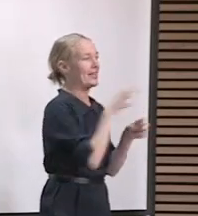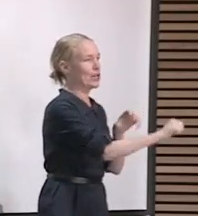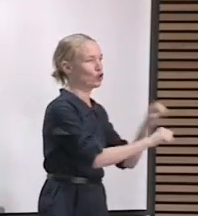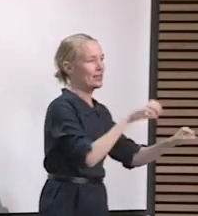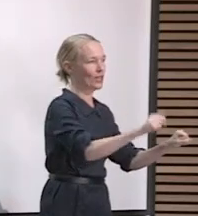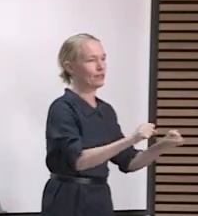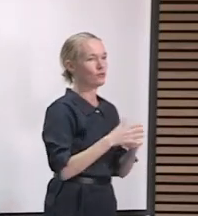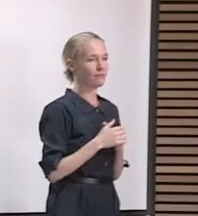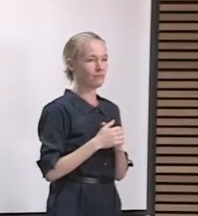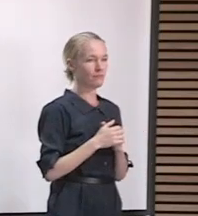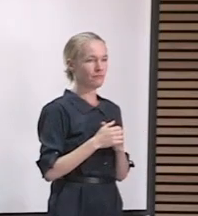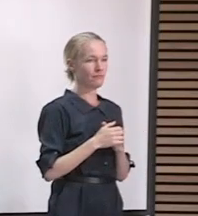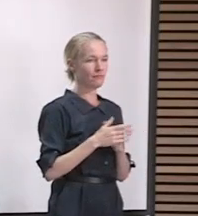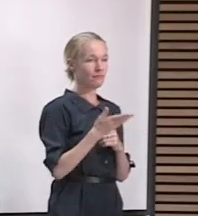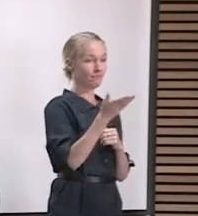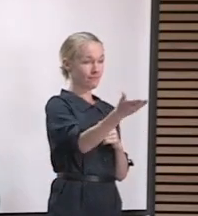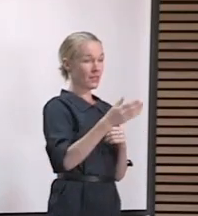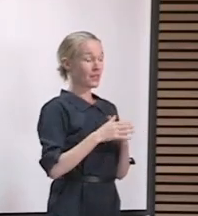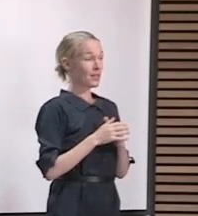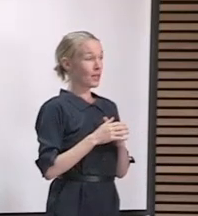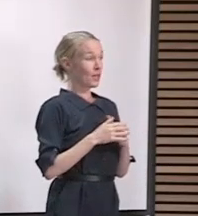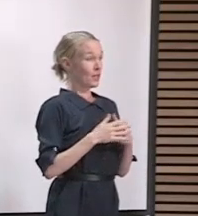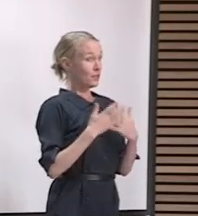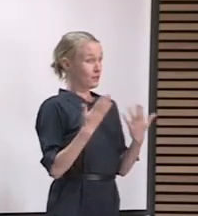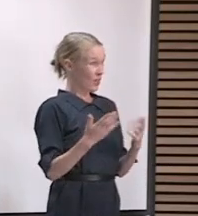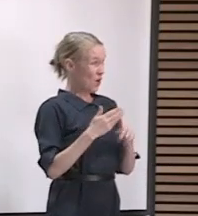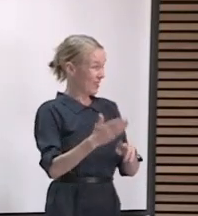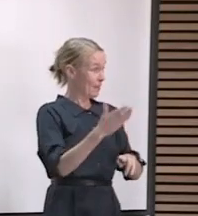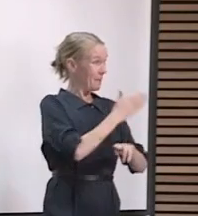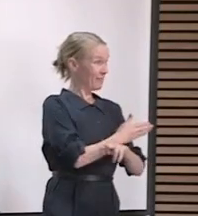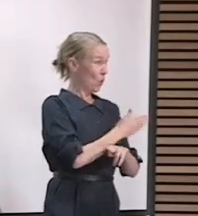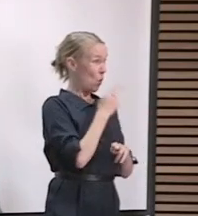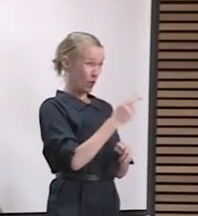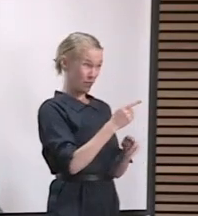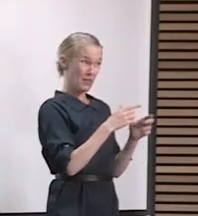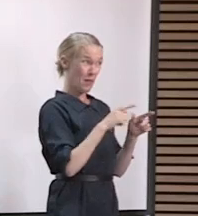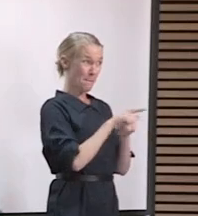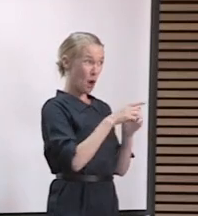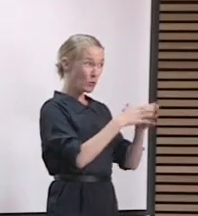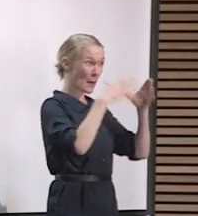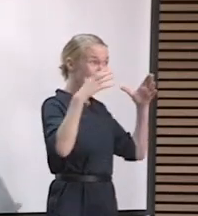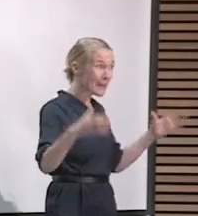Over here... To follow up - the biggest and busiest CBACs in South